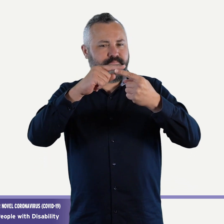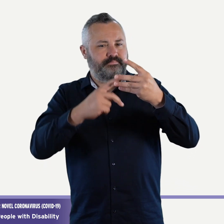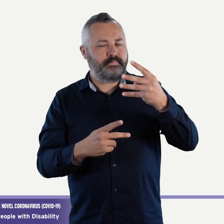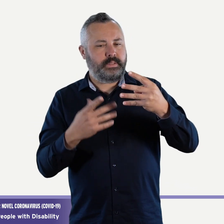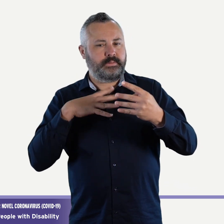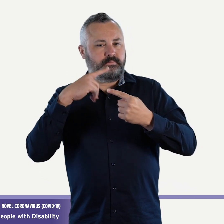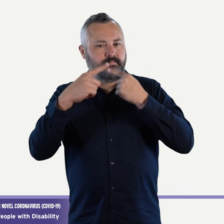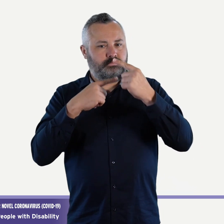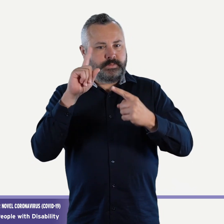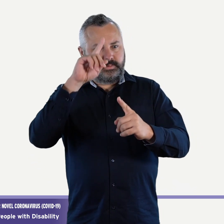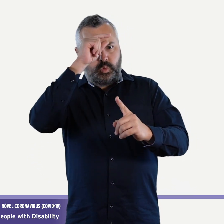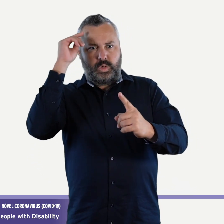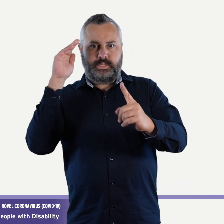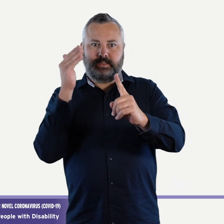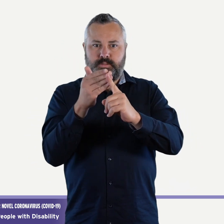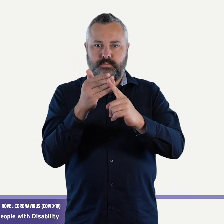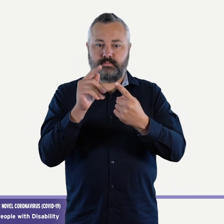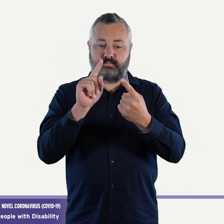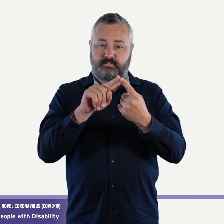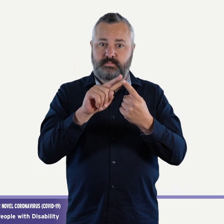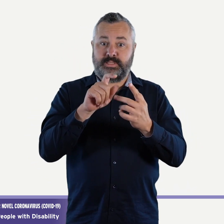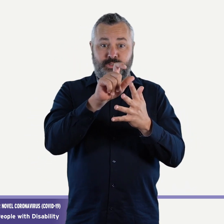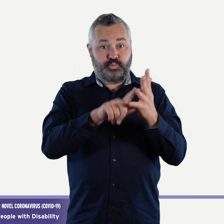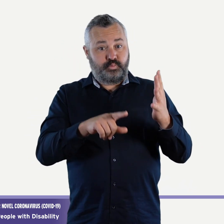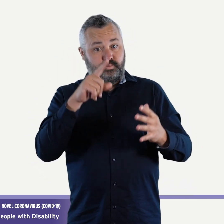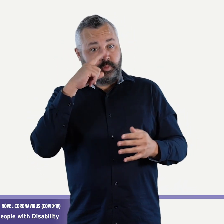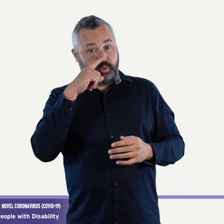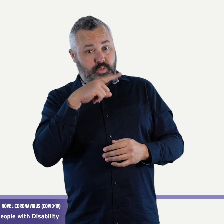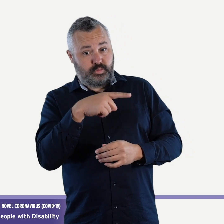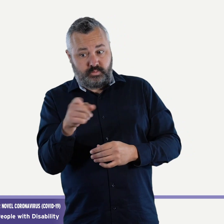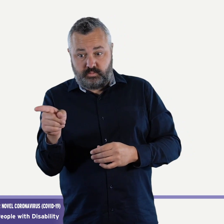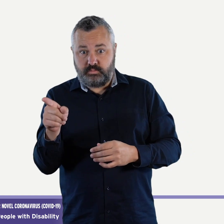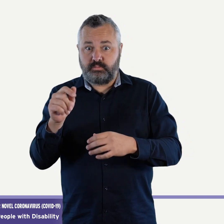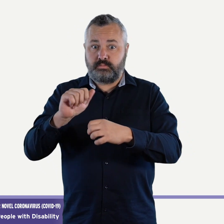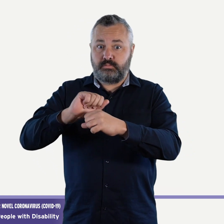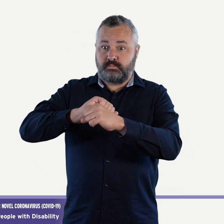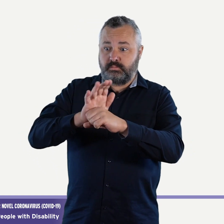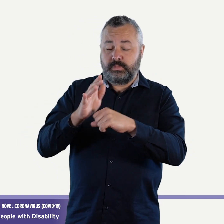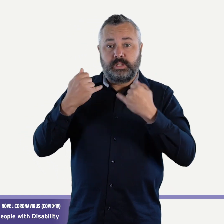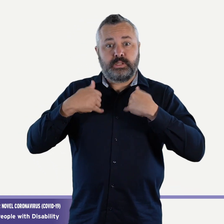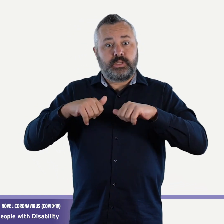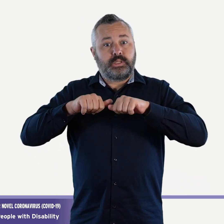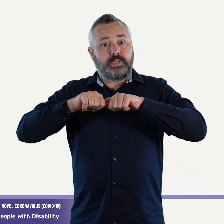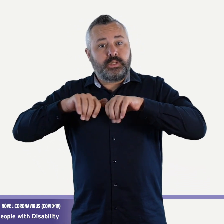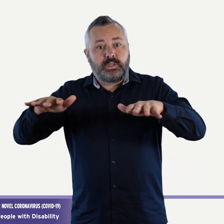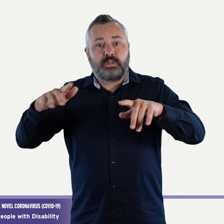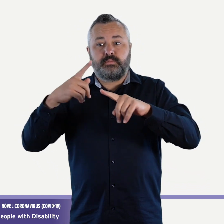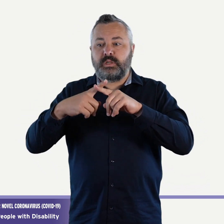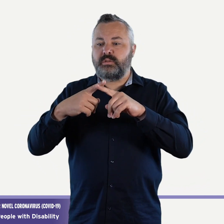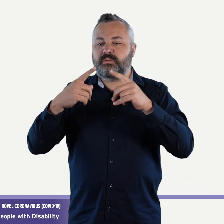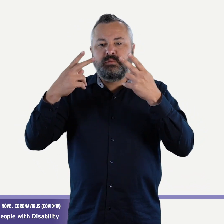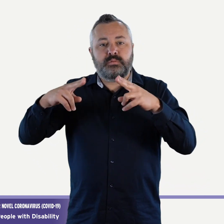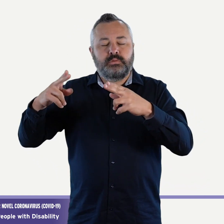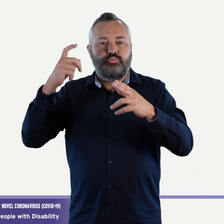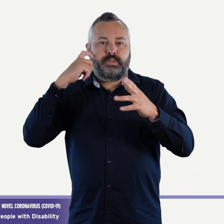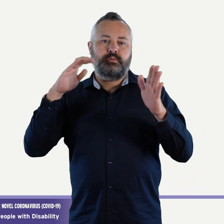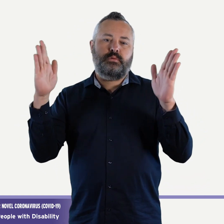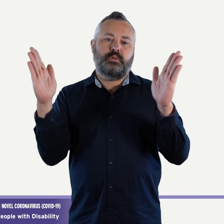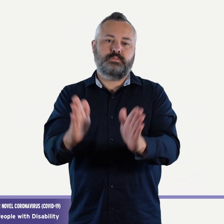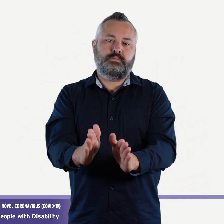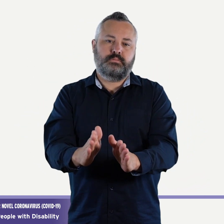minimise COVID-19-related transmission, morbidity and mortality among people with disability.